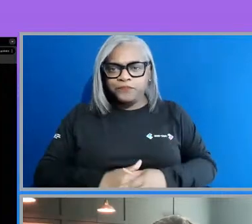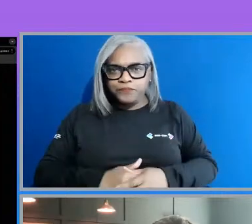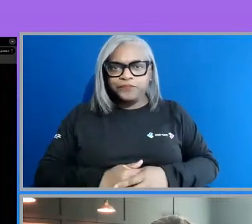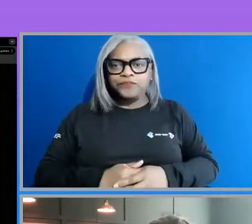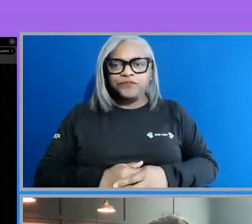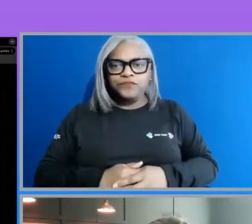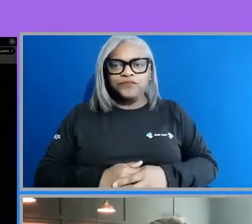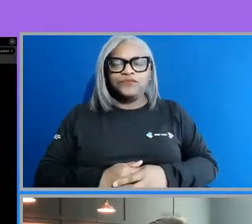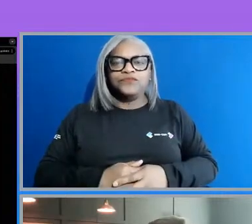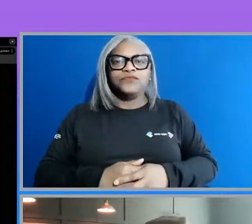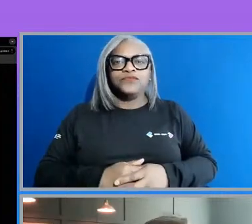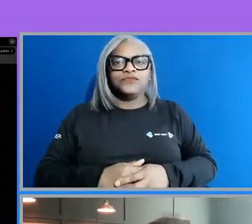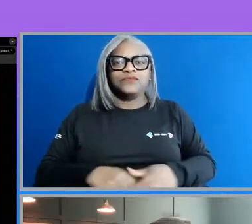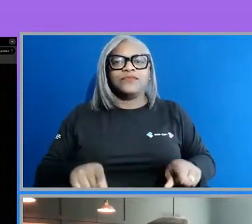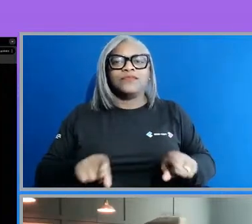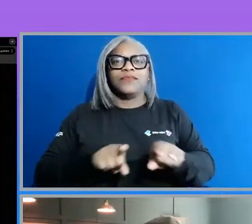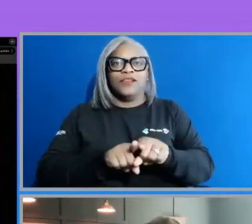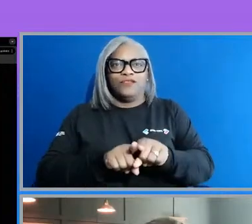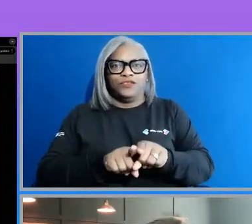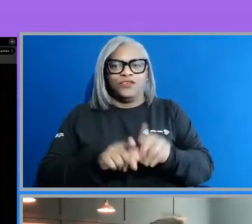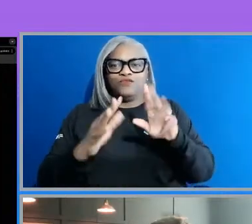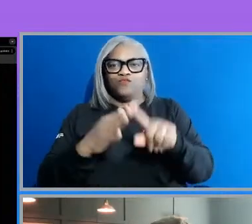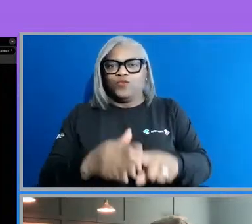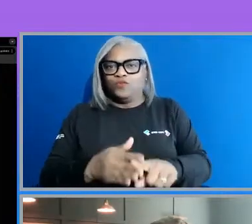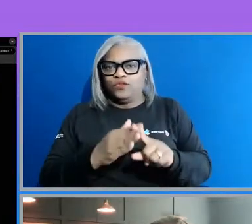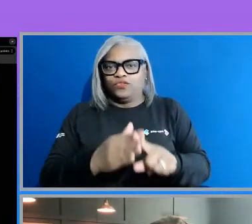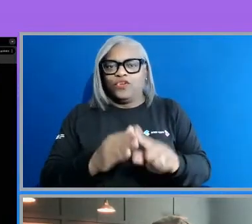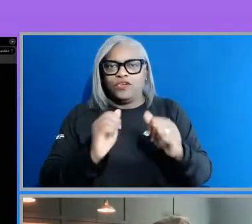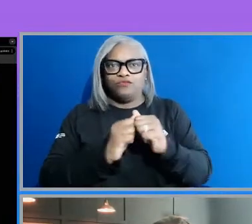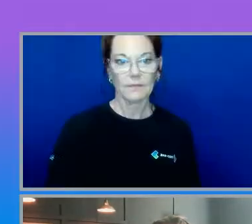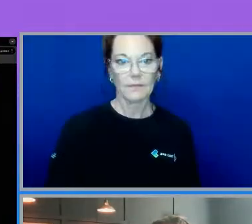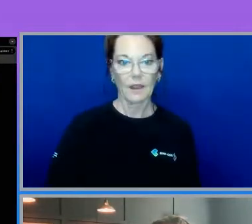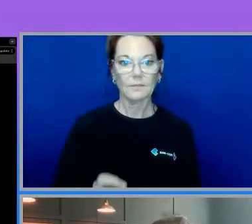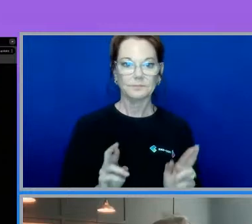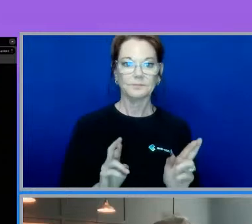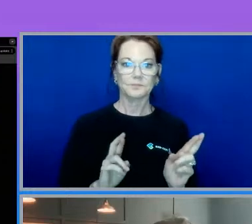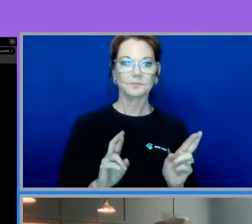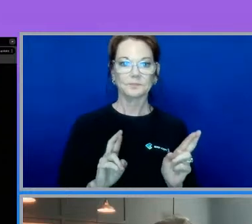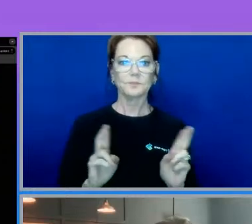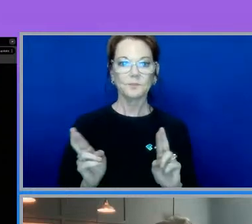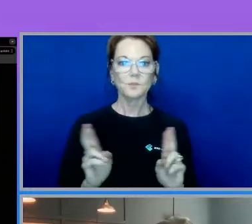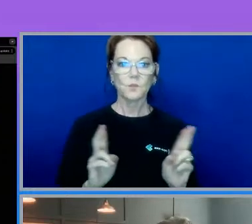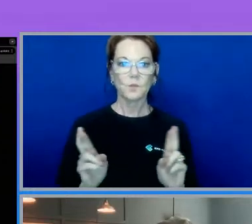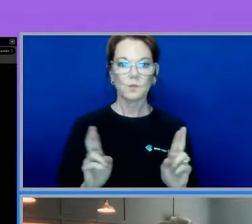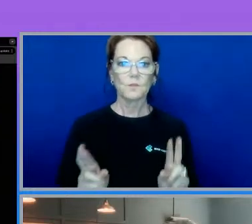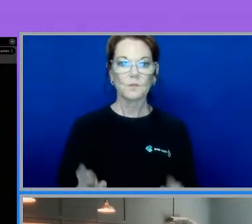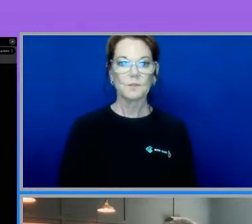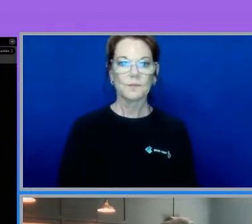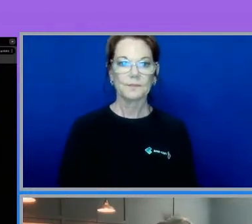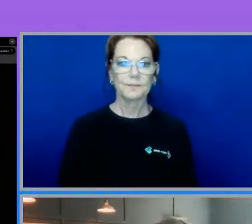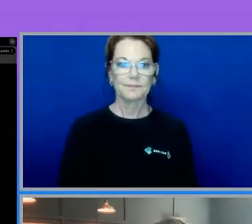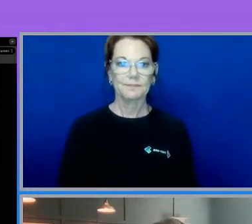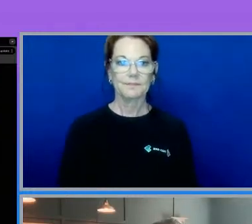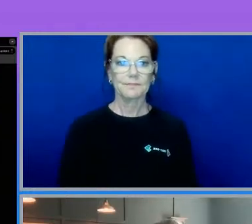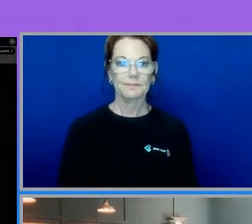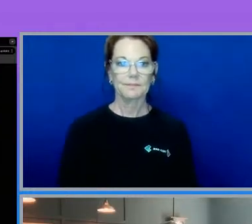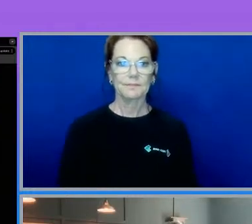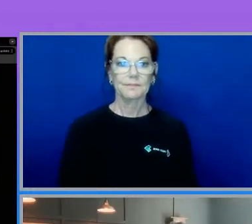Reading order to developers. And as always, we're going to start by getting on the same page. What is reading order? Reading